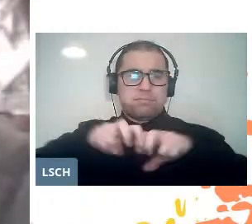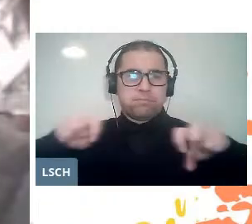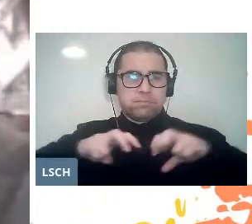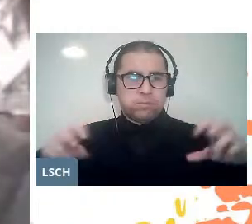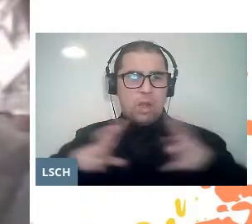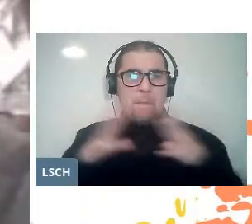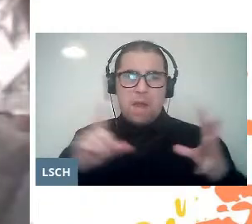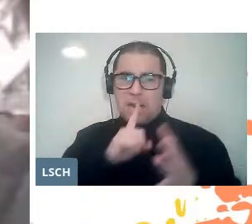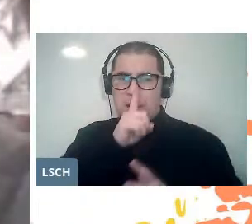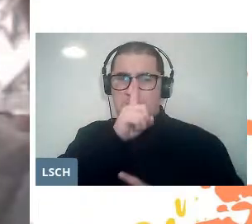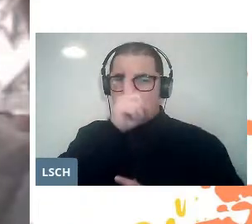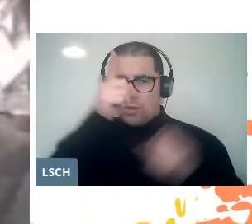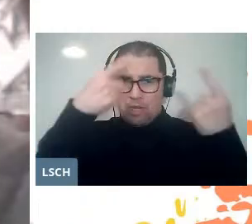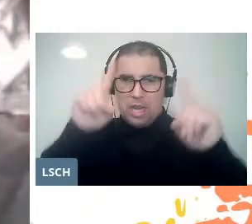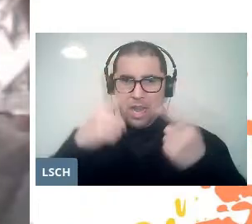in the history of music.